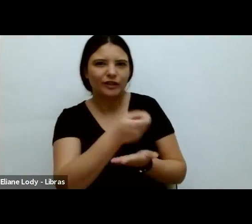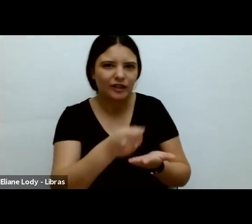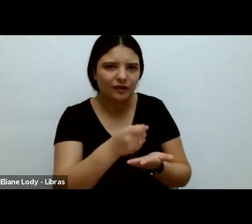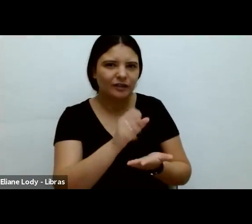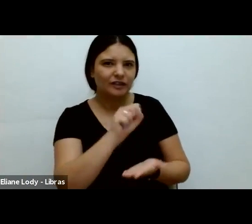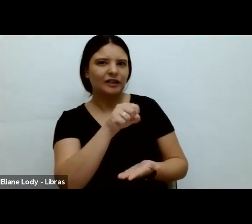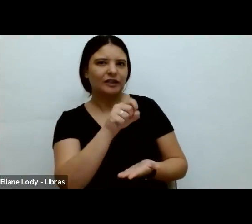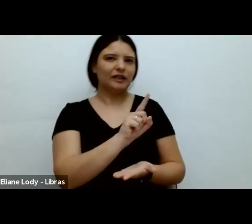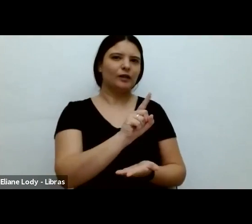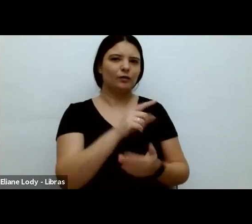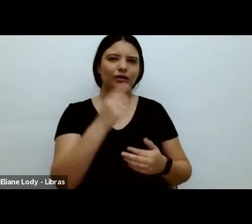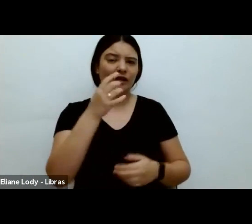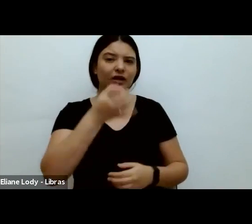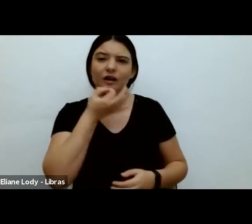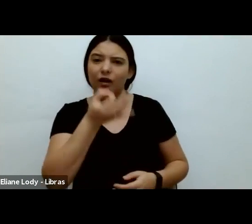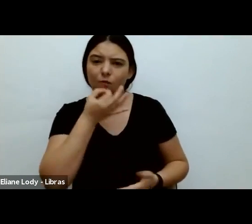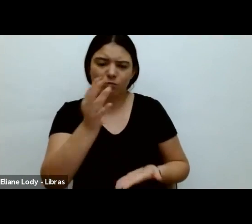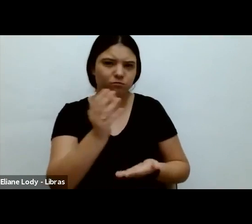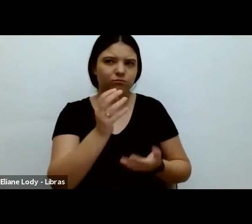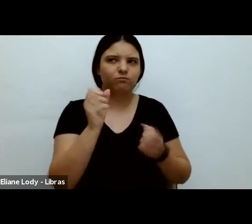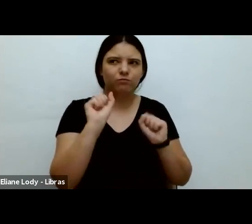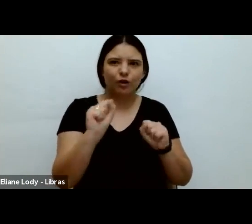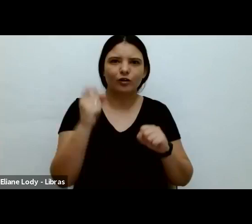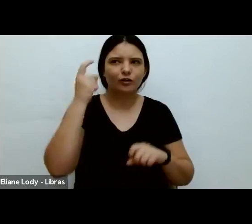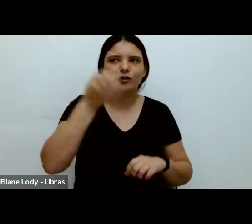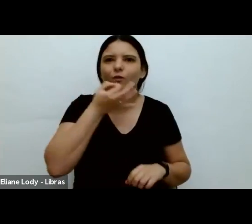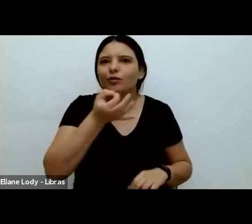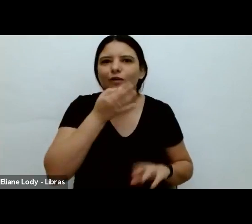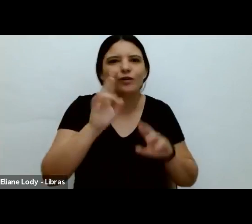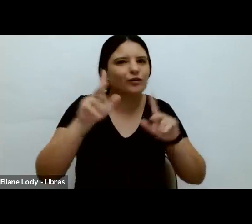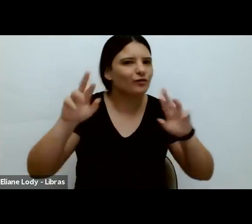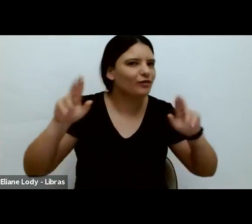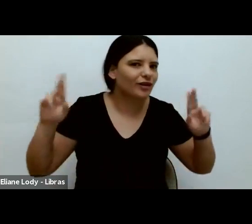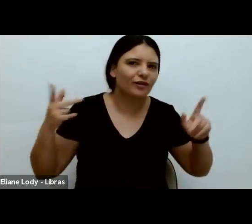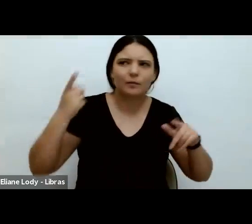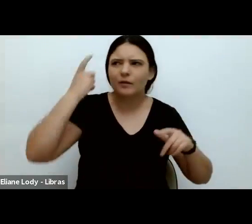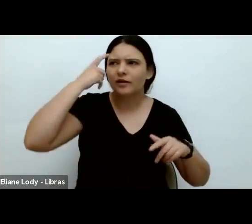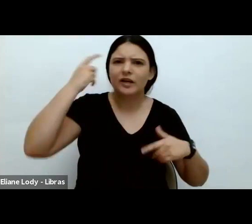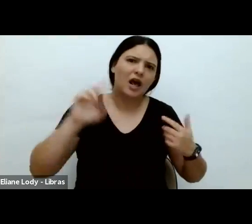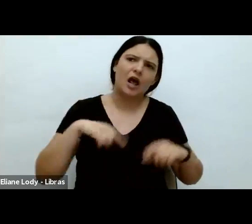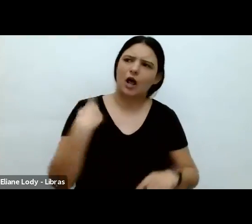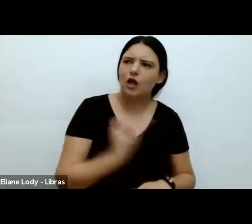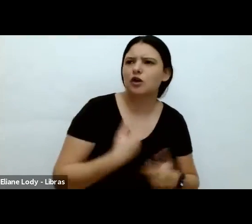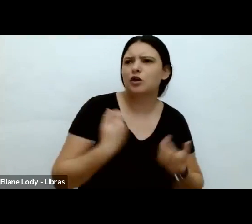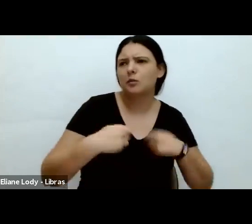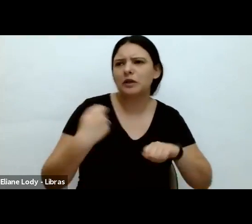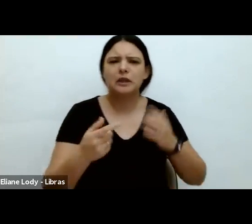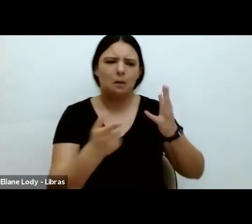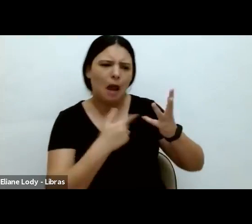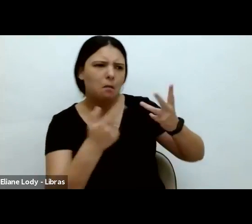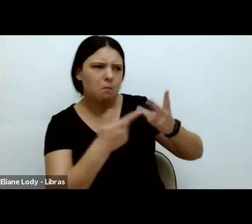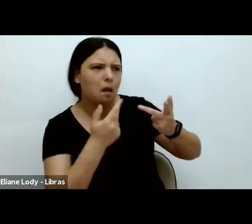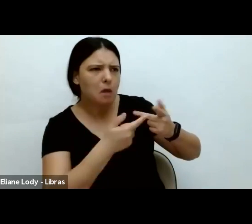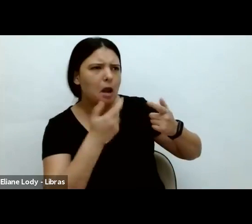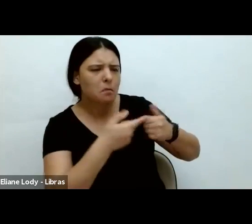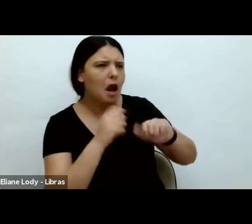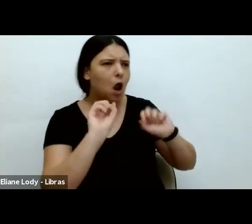and. nd in this discussion about should we do this or that in the article or how do we analyze. this data.